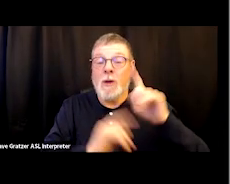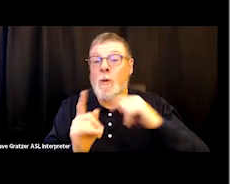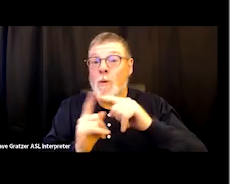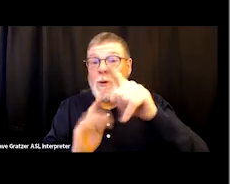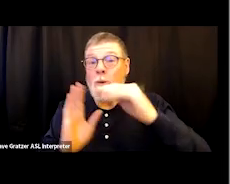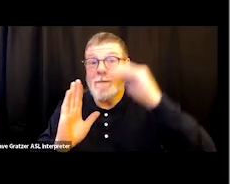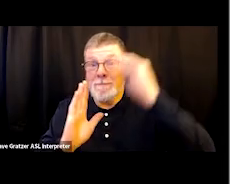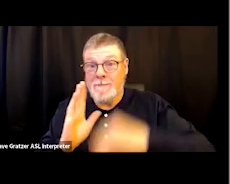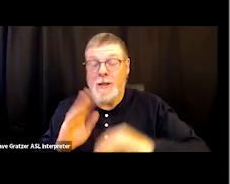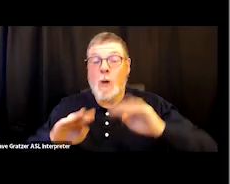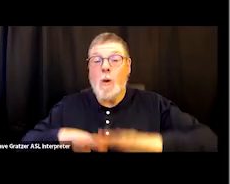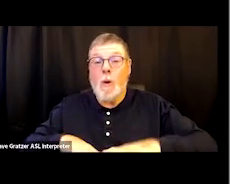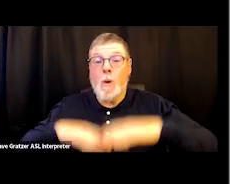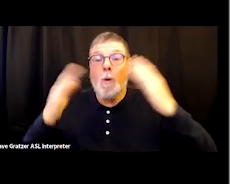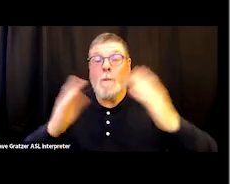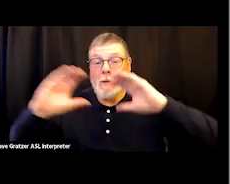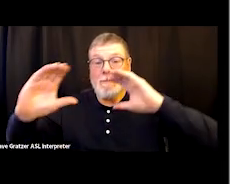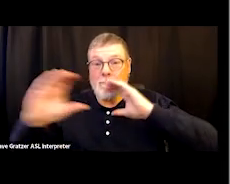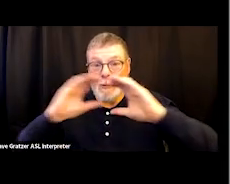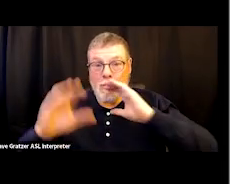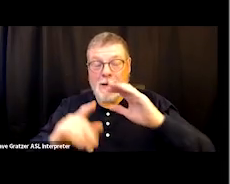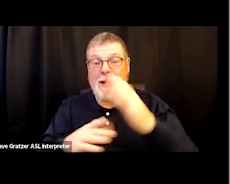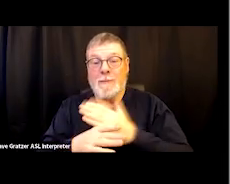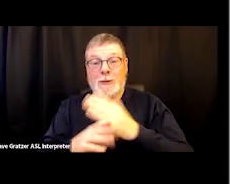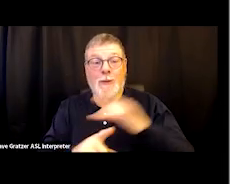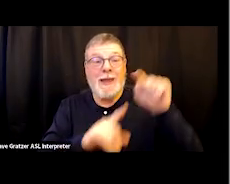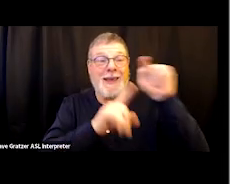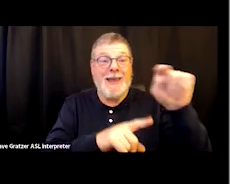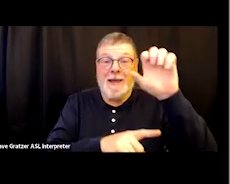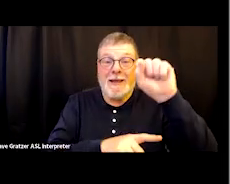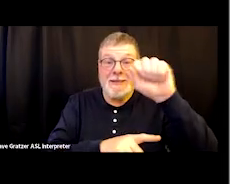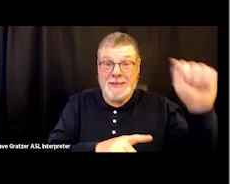it opens the doors of communication between Social Security, yourself,